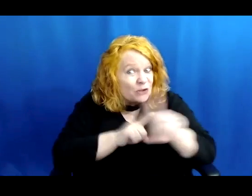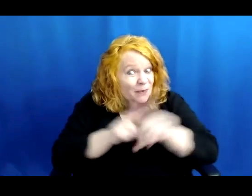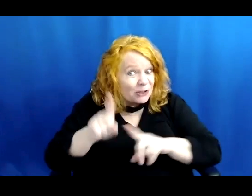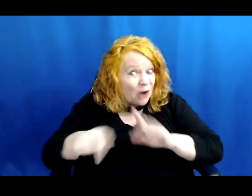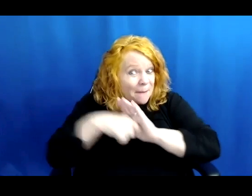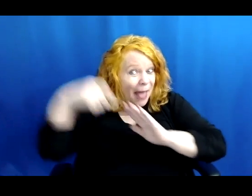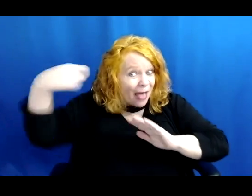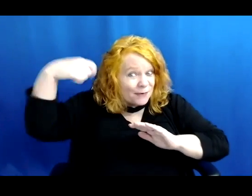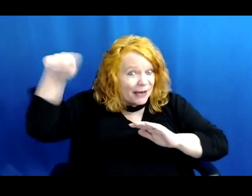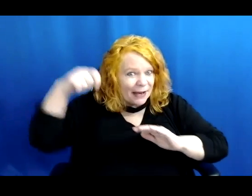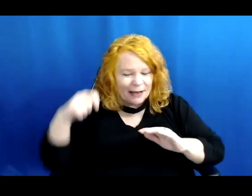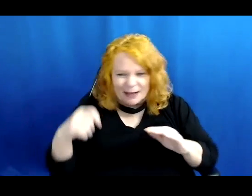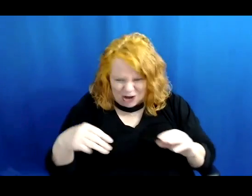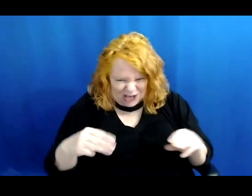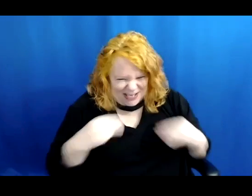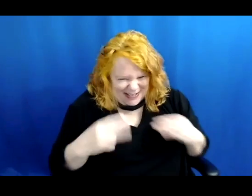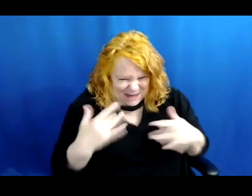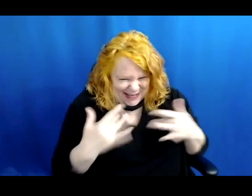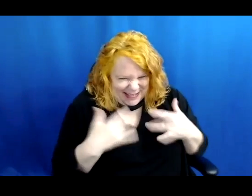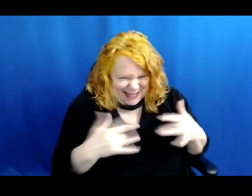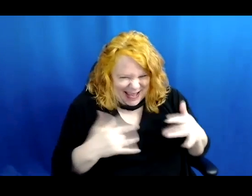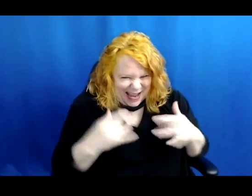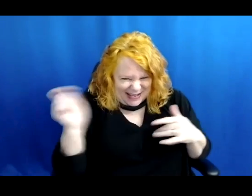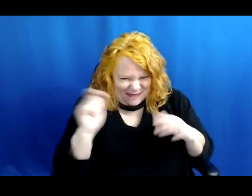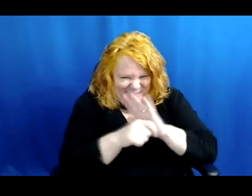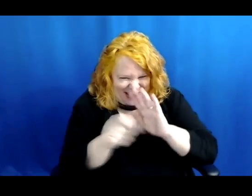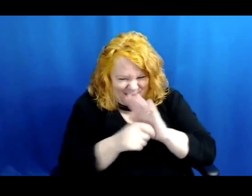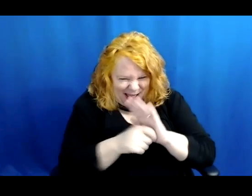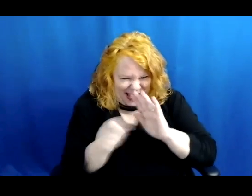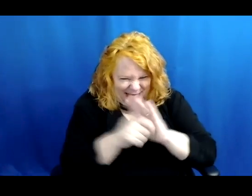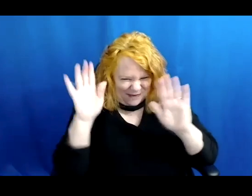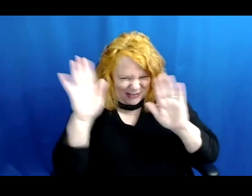it? Every week we get to sing it’s superstars. >> “Yes.”